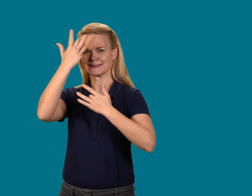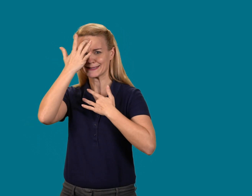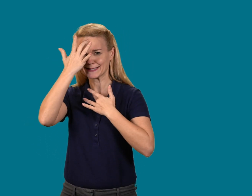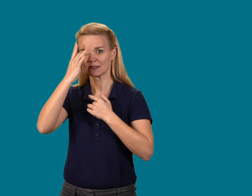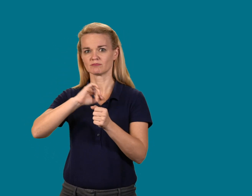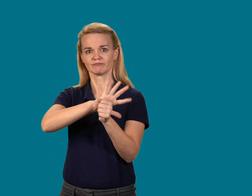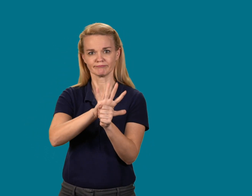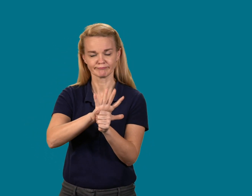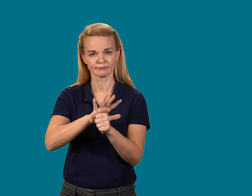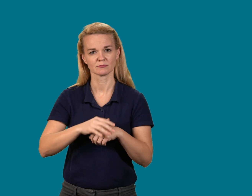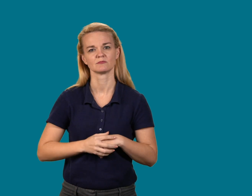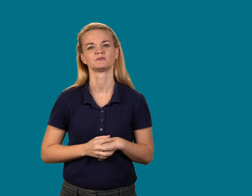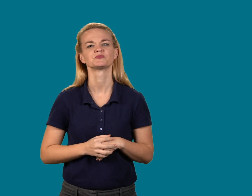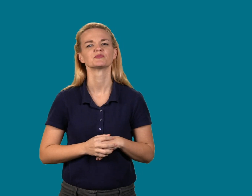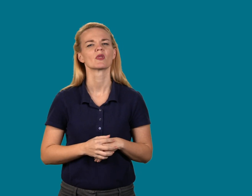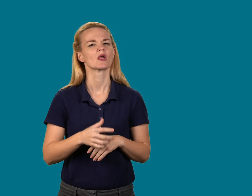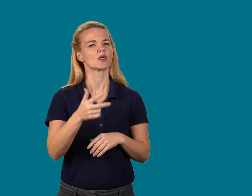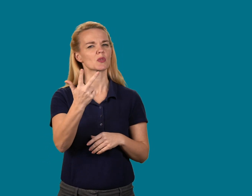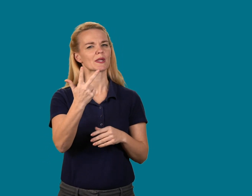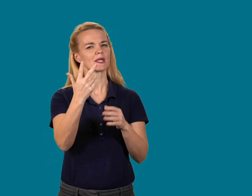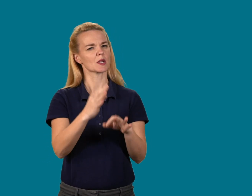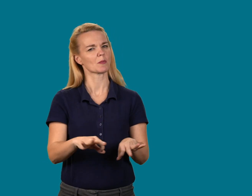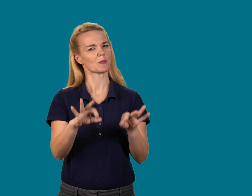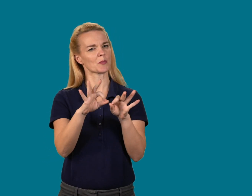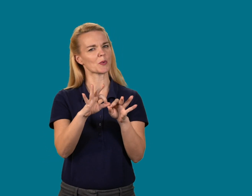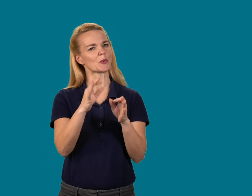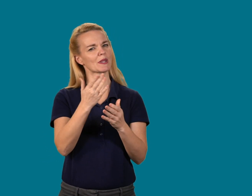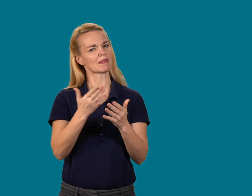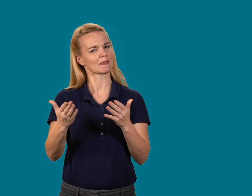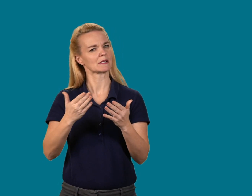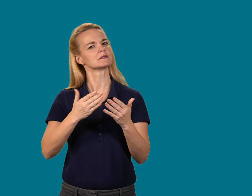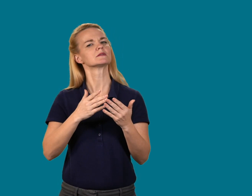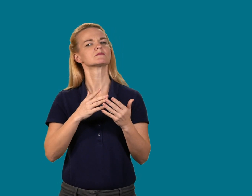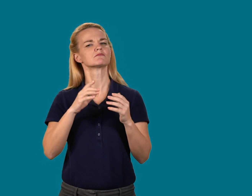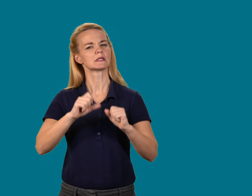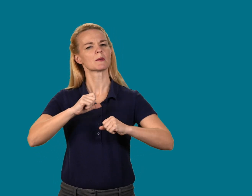Remember to follow the three prevention steps to protect you,